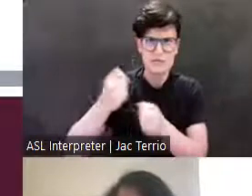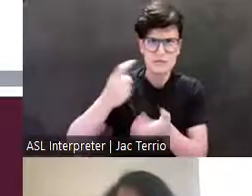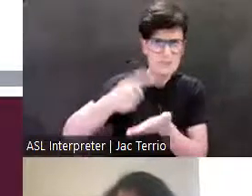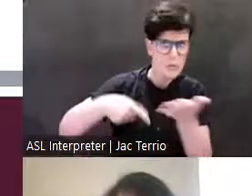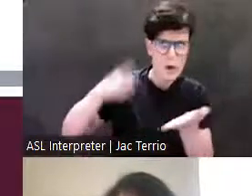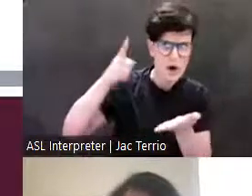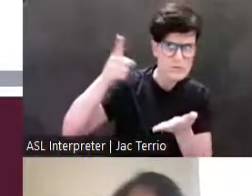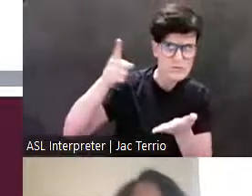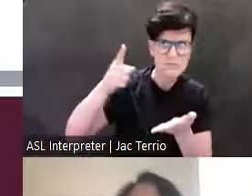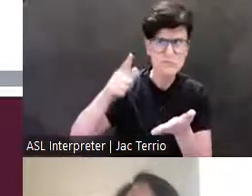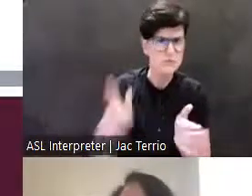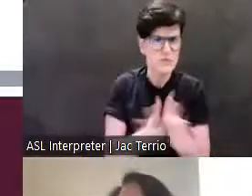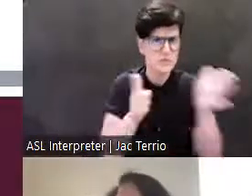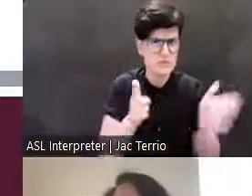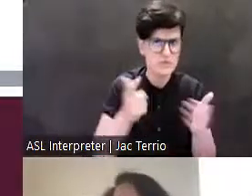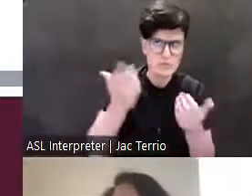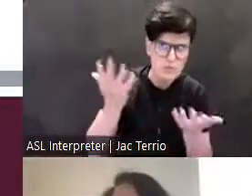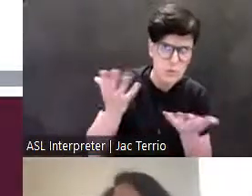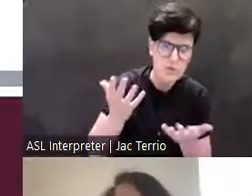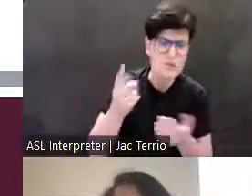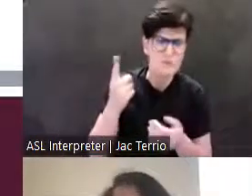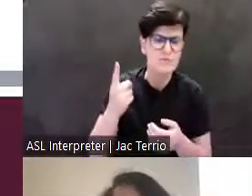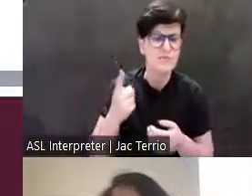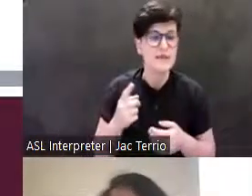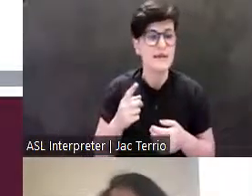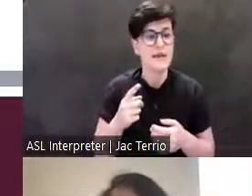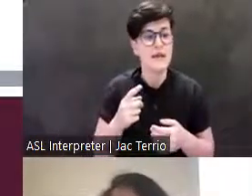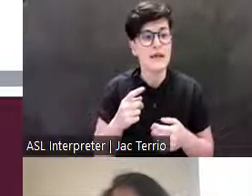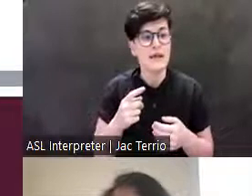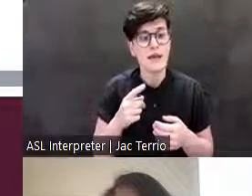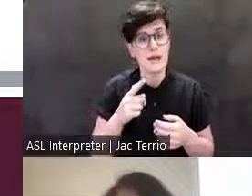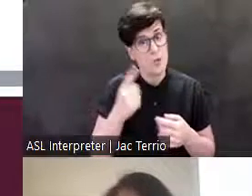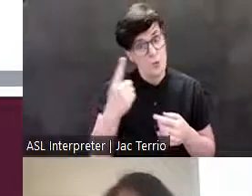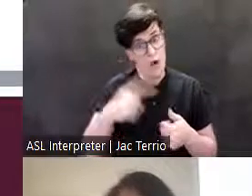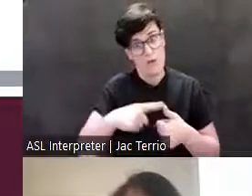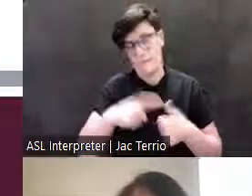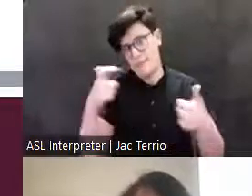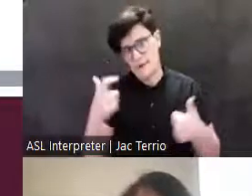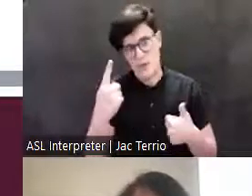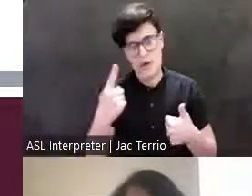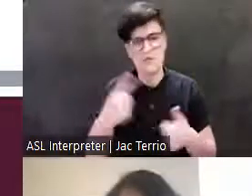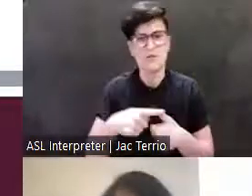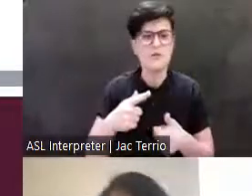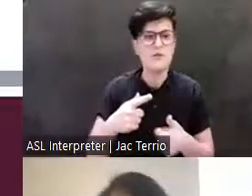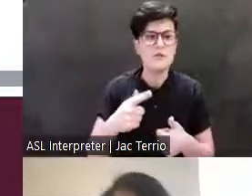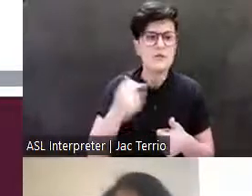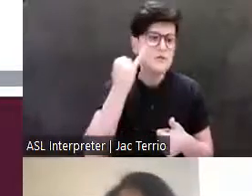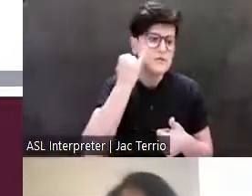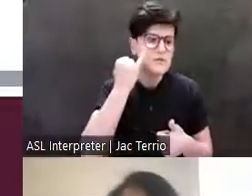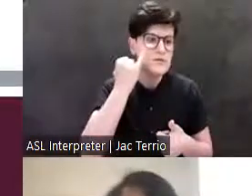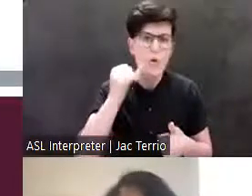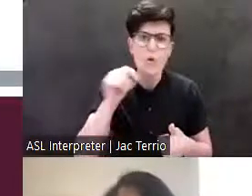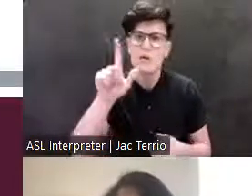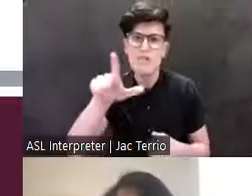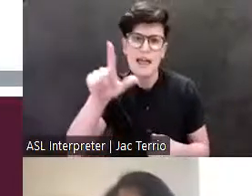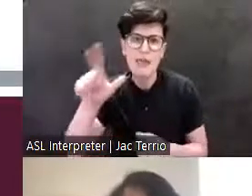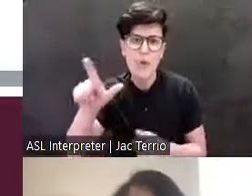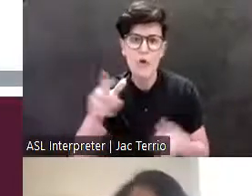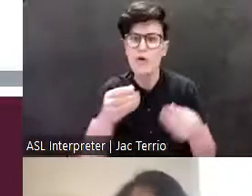One of the major areas is the refusal of a landlord or a property owner to rent or sell